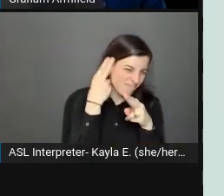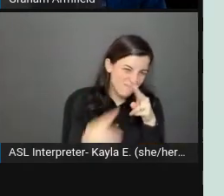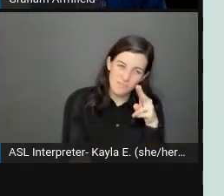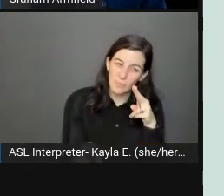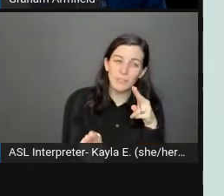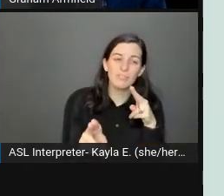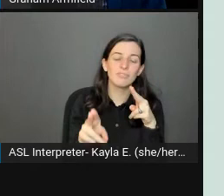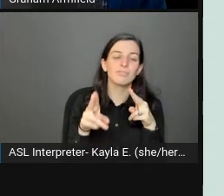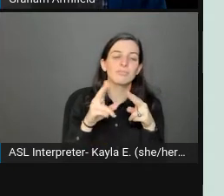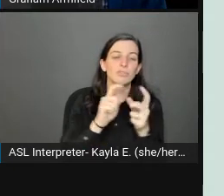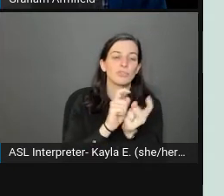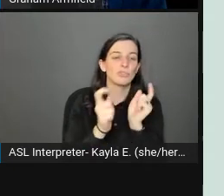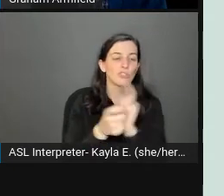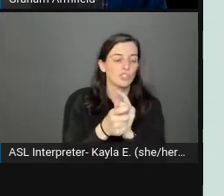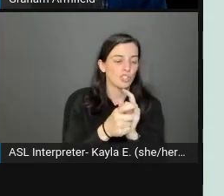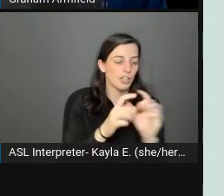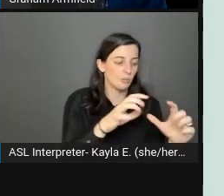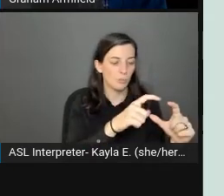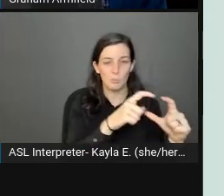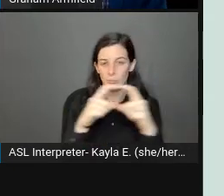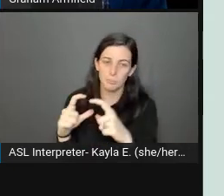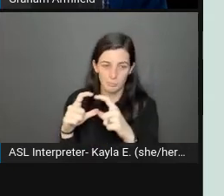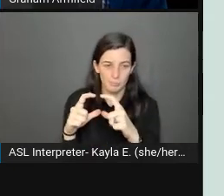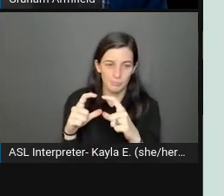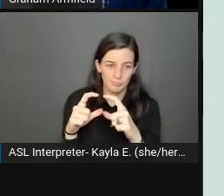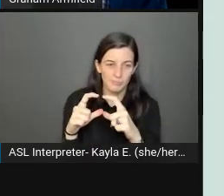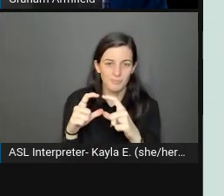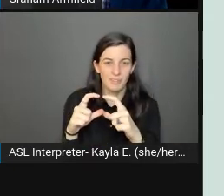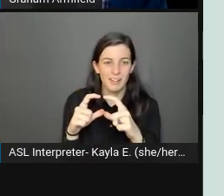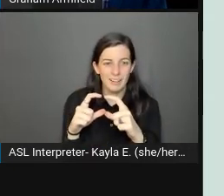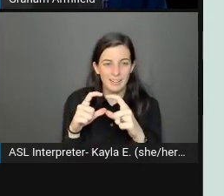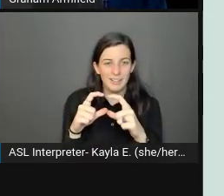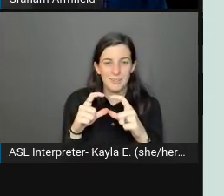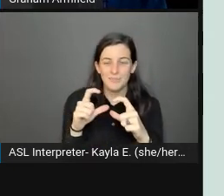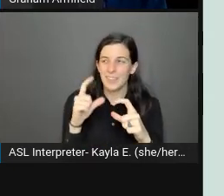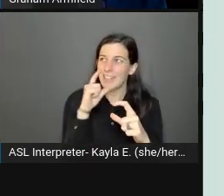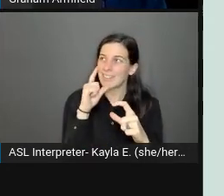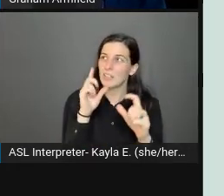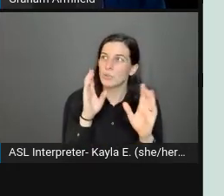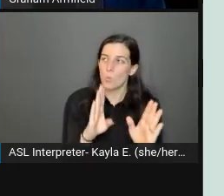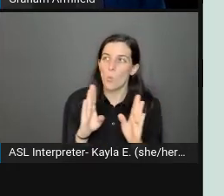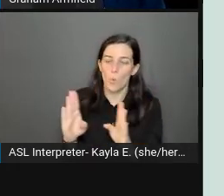of the sort of like I think it's the border of the thing itself